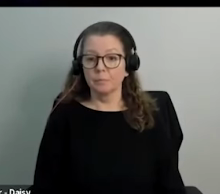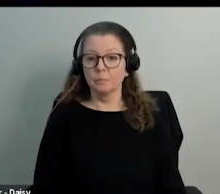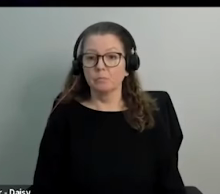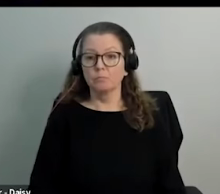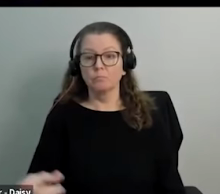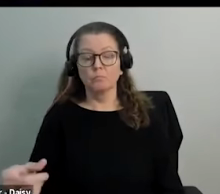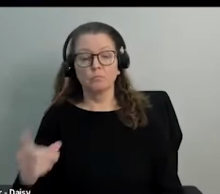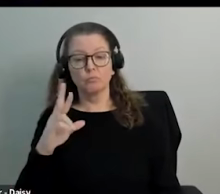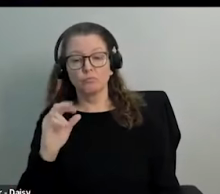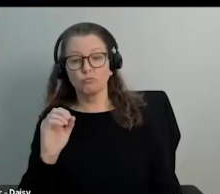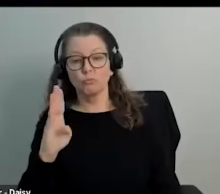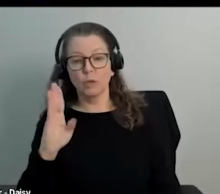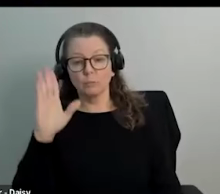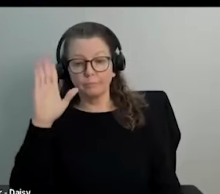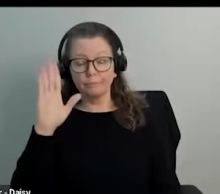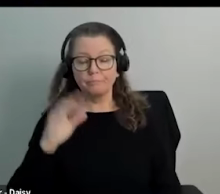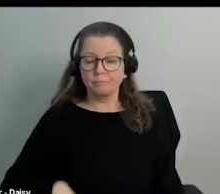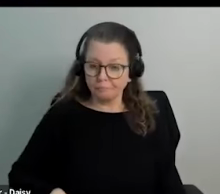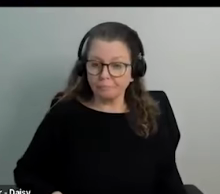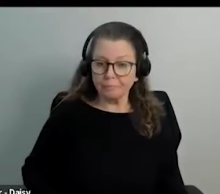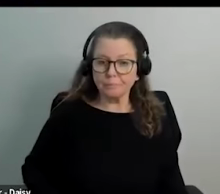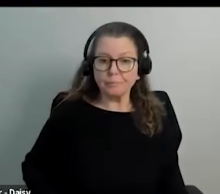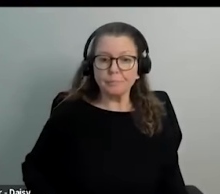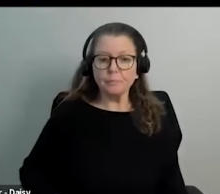I'm happy to go first.